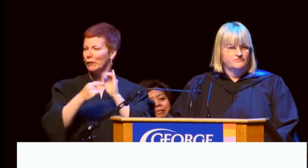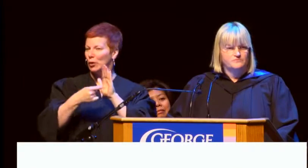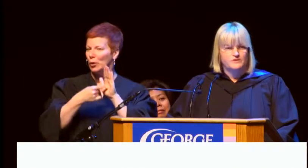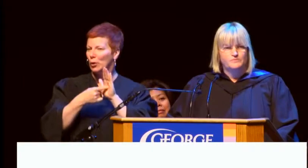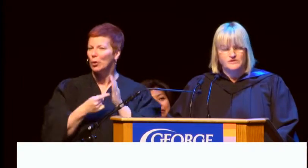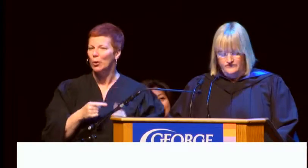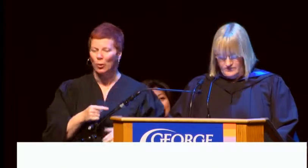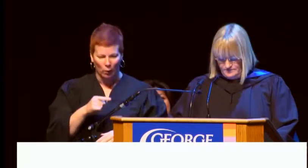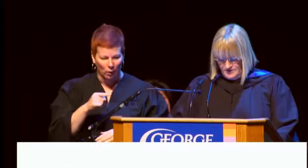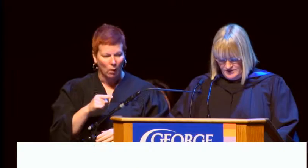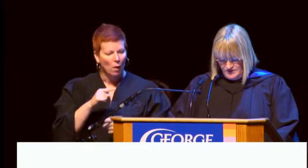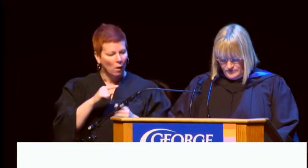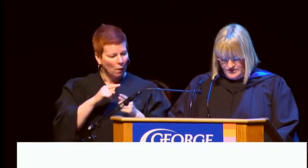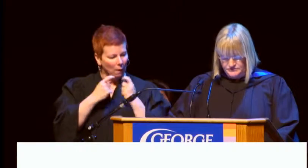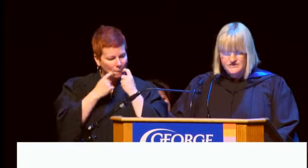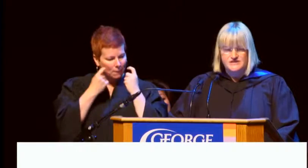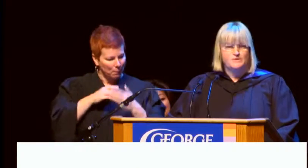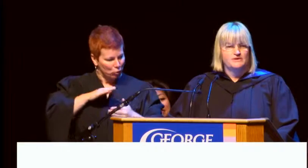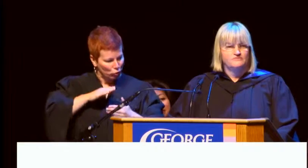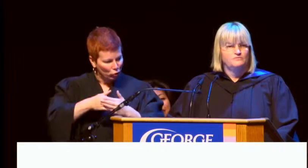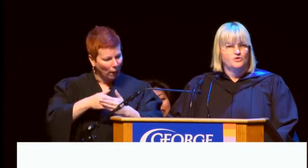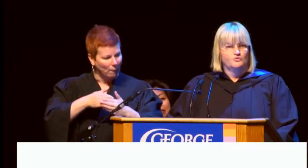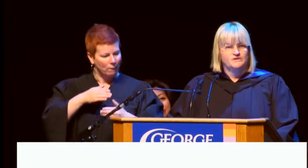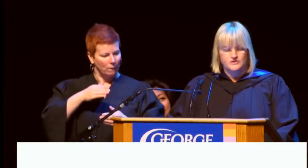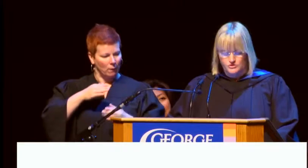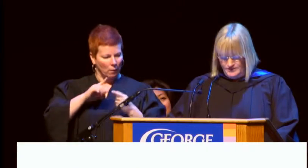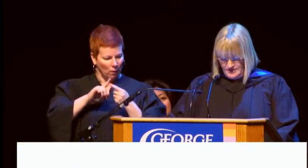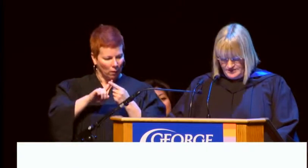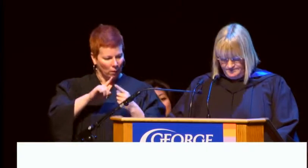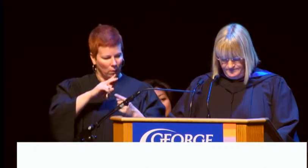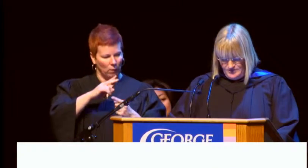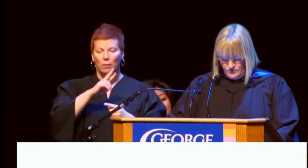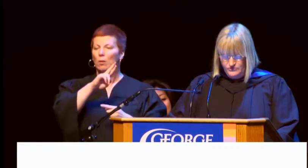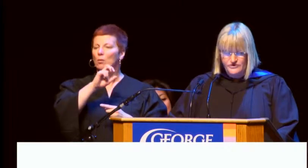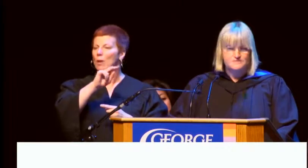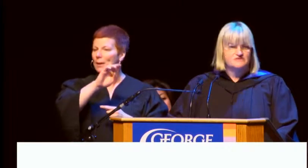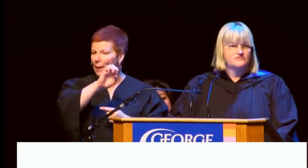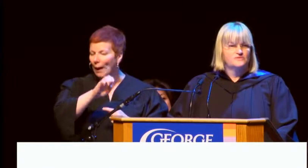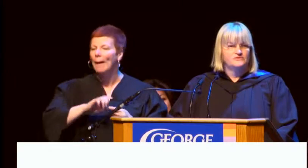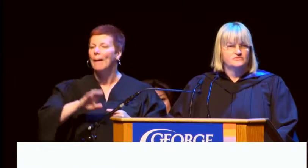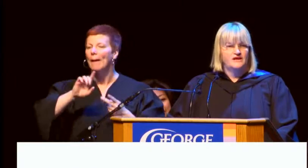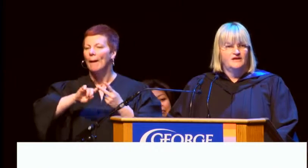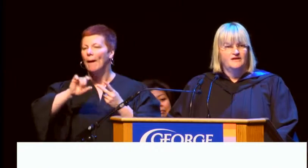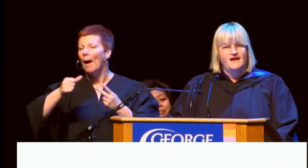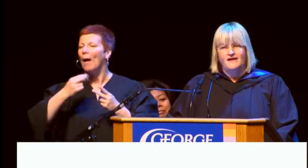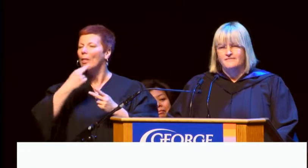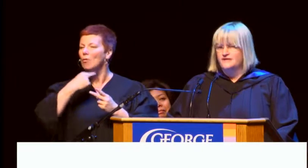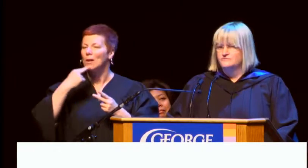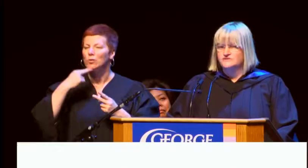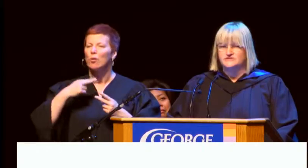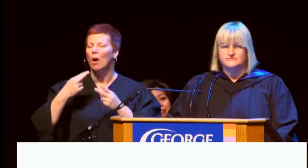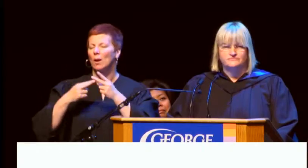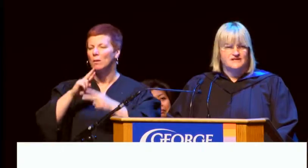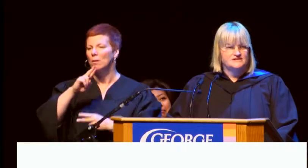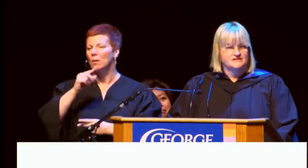SOME TIMES THOUGH ALONG THE WAY YOU HAVE TO RE-INVENT YOURSELF. A FEW YEARS AGO, I NOTICED OUR CUSTOMERS WERE GETTING A LITTLE BORED. THEY WANTED TO LEARN SOMETHING MORE FROM THEIR HEROS SO I EMBARKED ON OUR SERIES